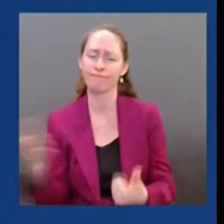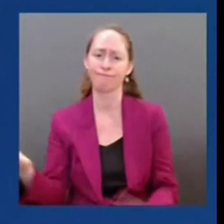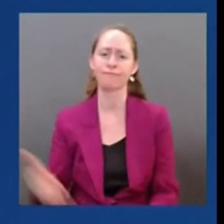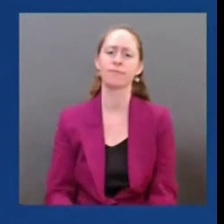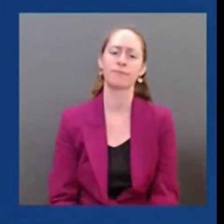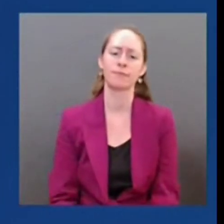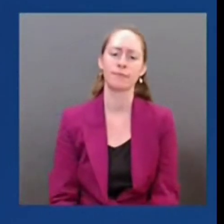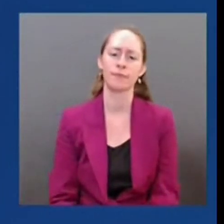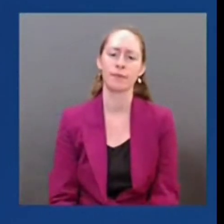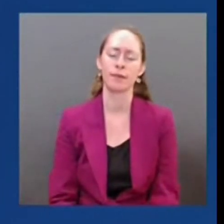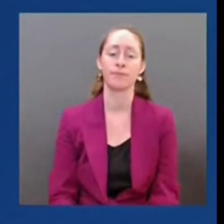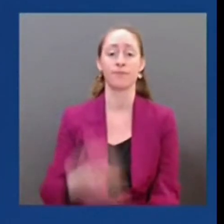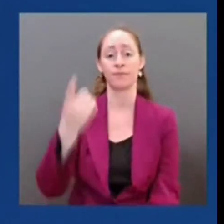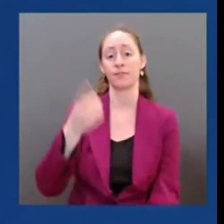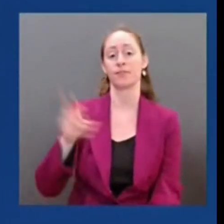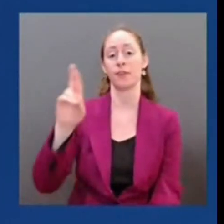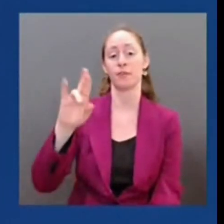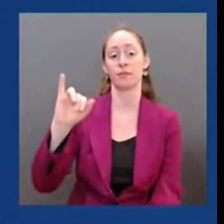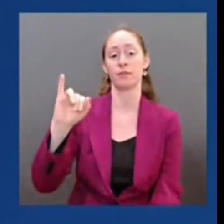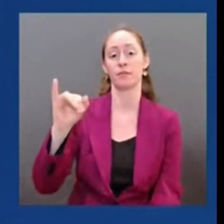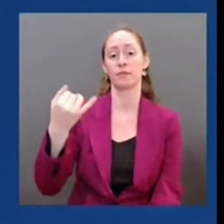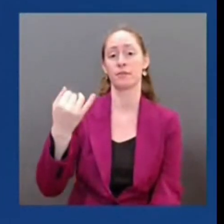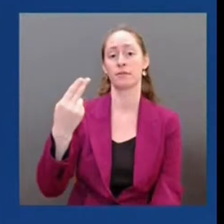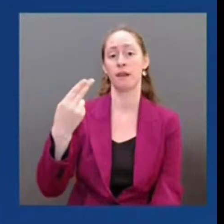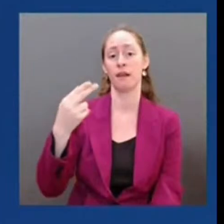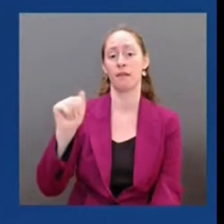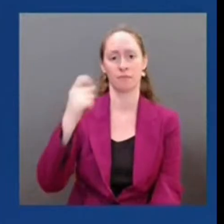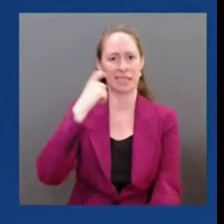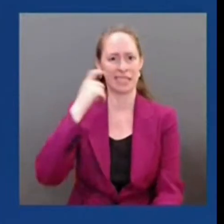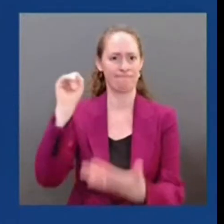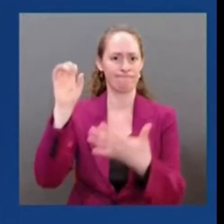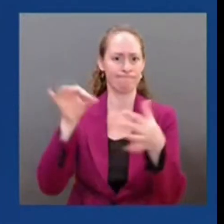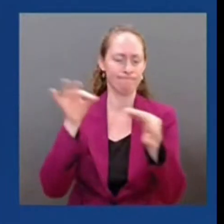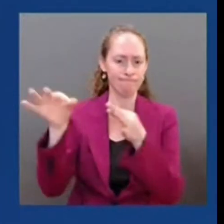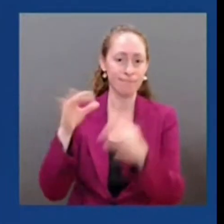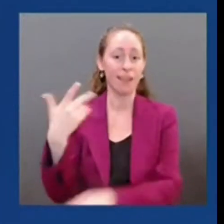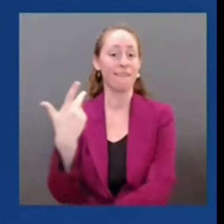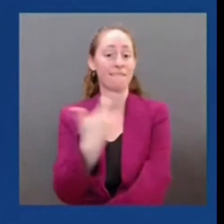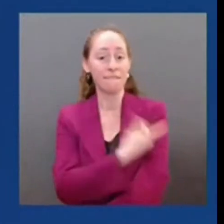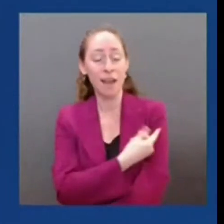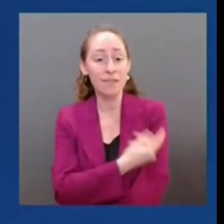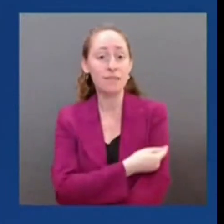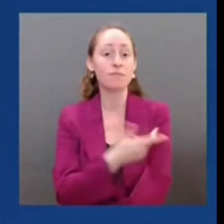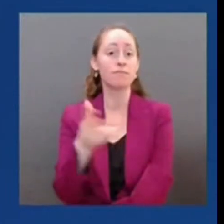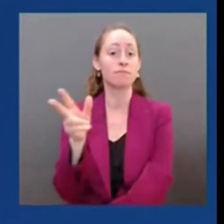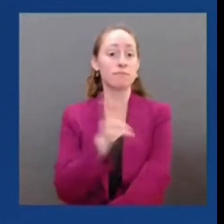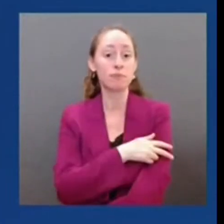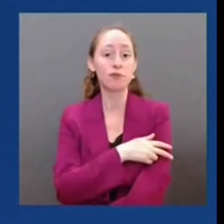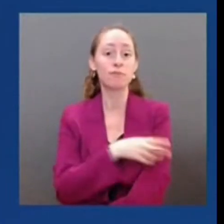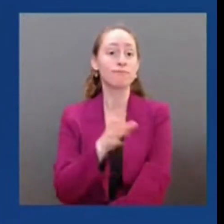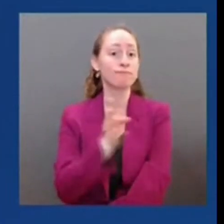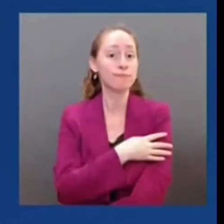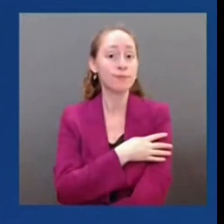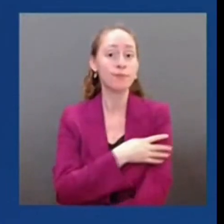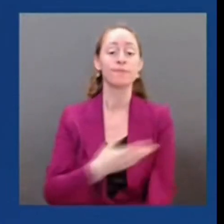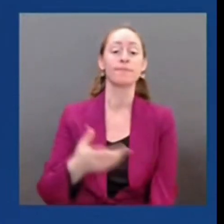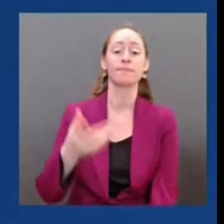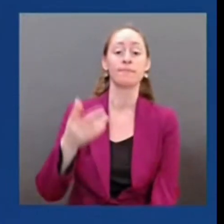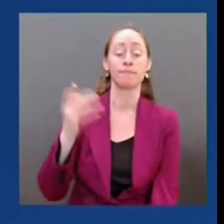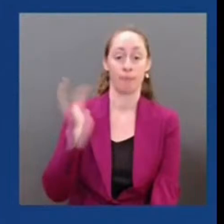HOSPITALIZATION, AND DEATH. AS DR. JHA SHARED, WE HAVE TOOLS TO HELP PREVENT SEVERE